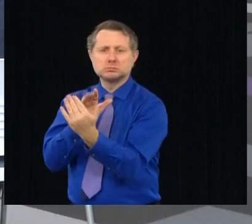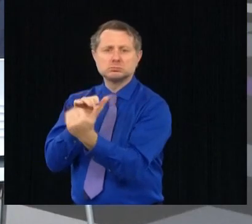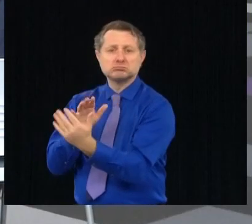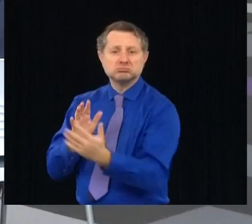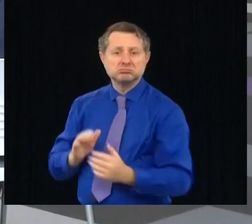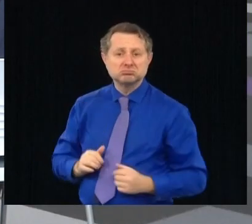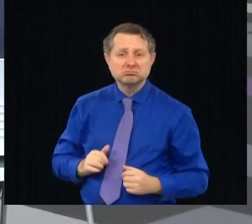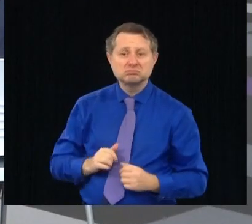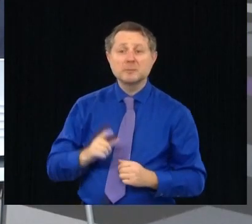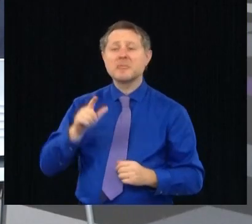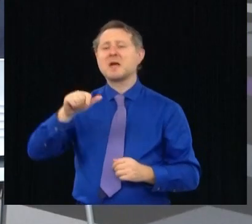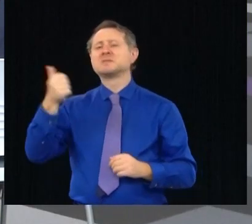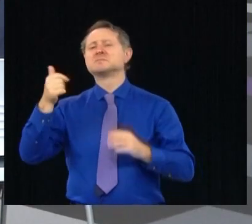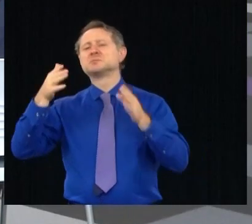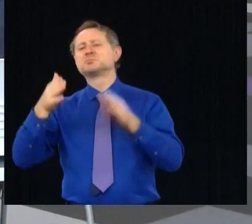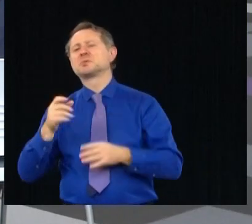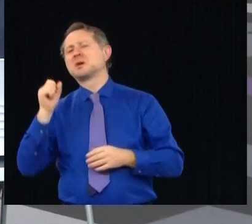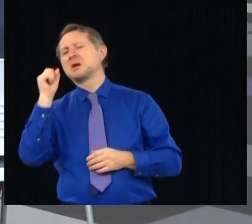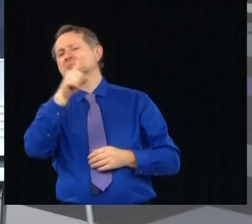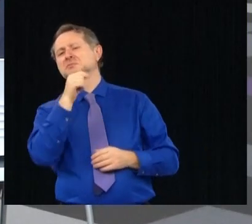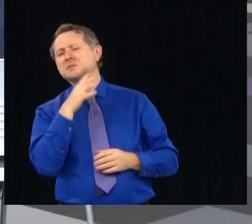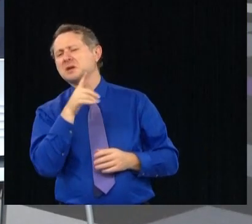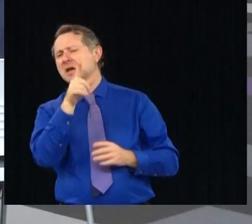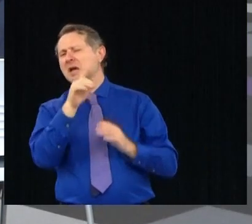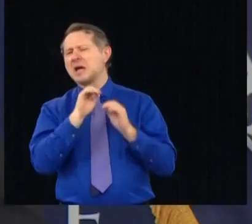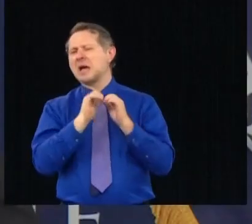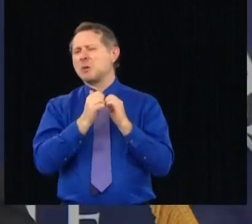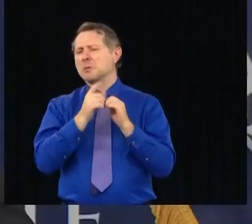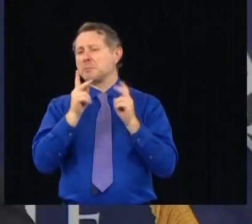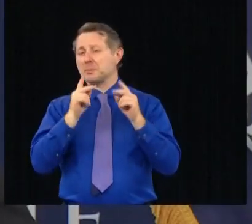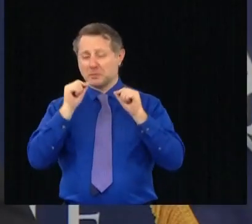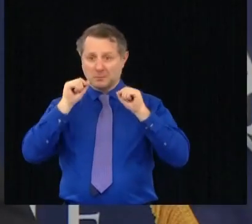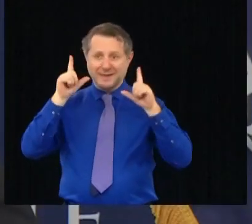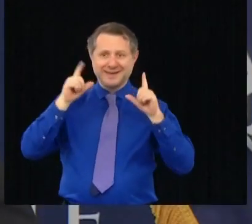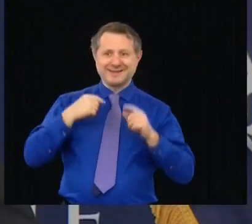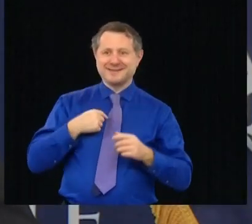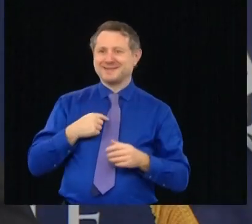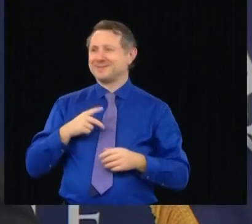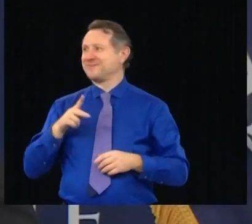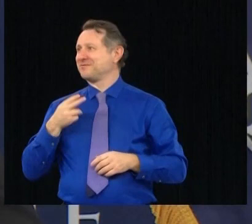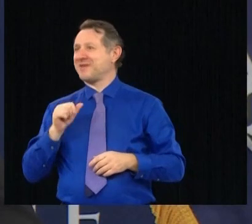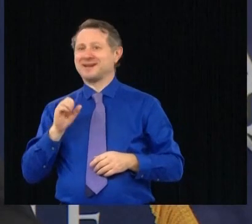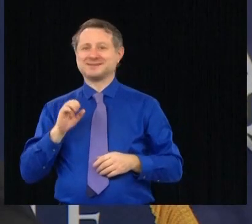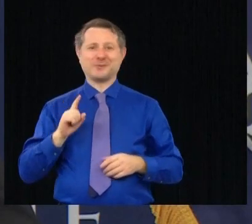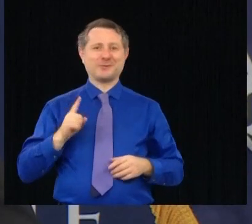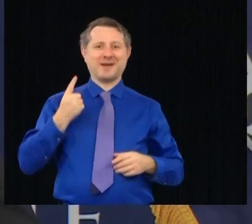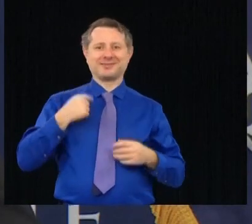I HOPE YOU DO IT SMARTLY, BUT THAT'S UP TO YOU.